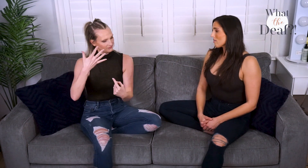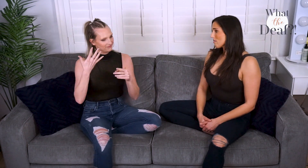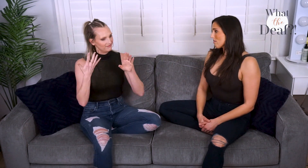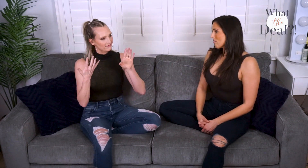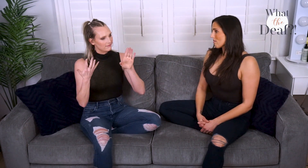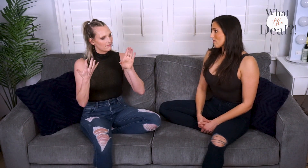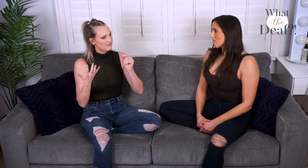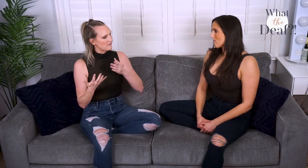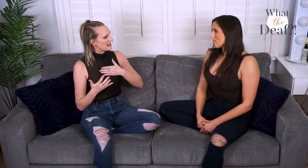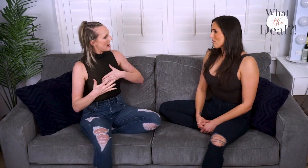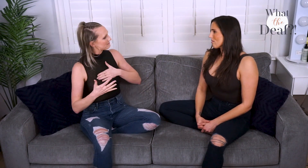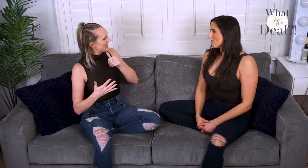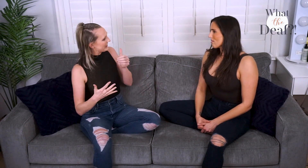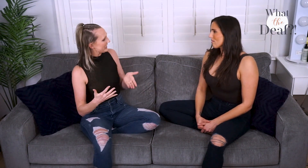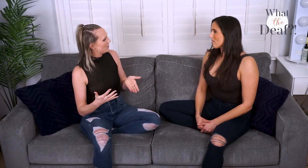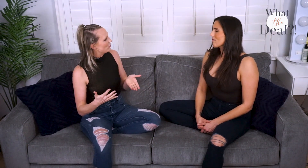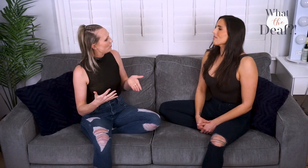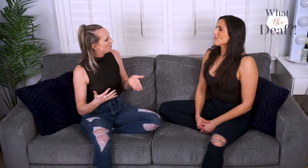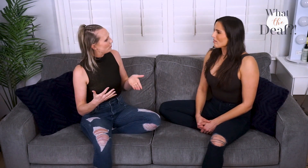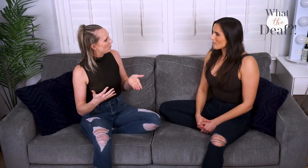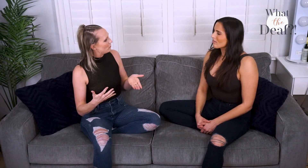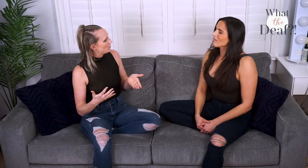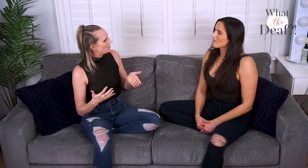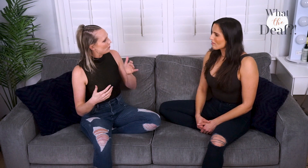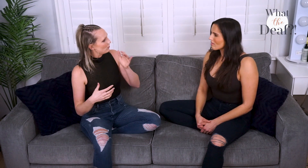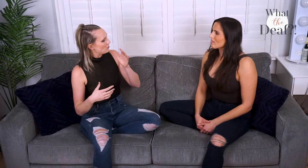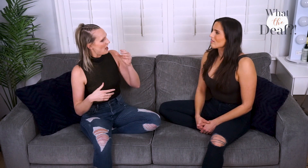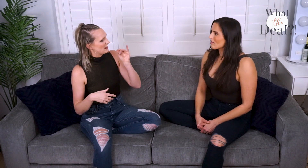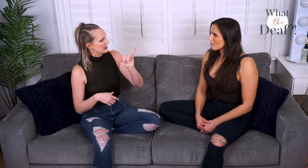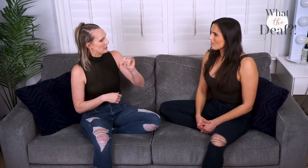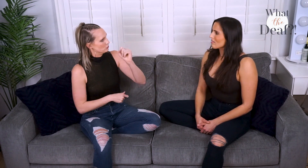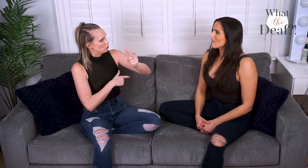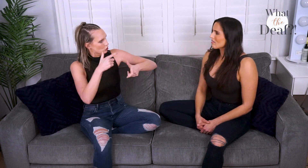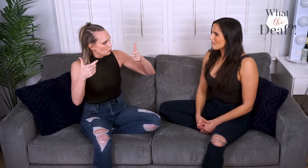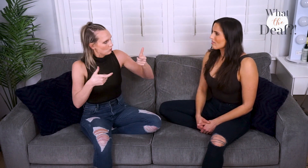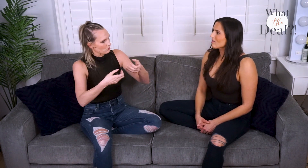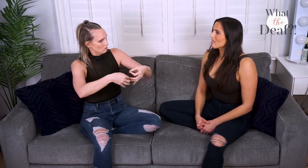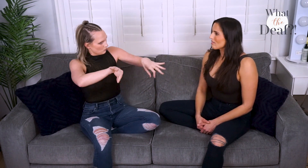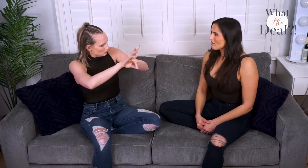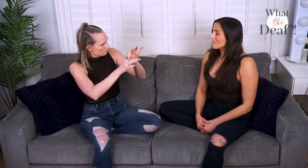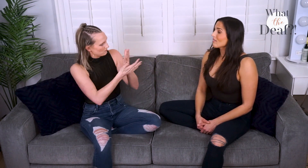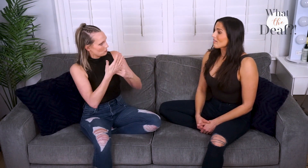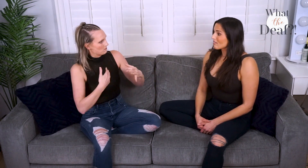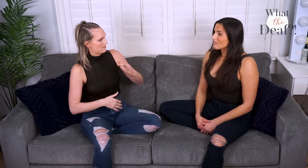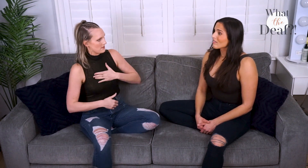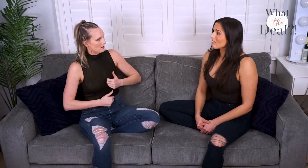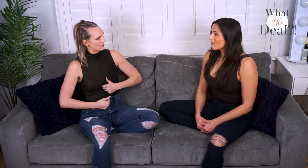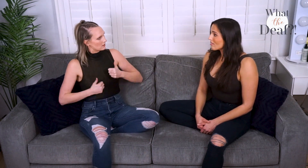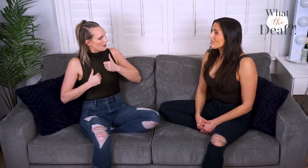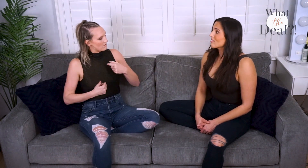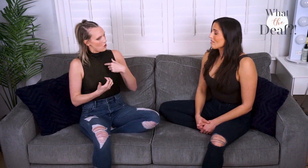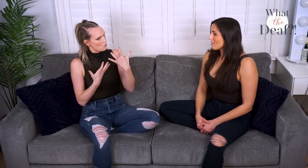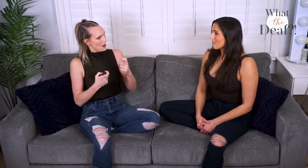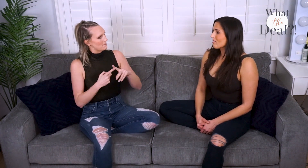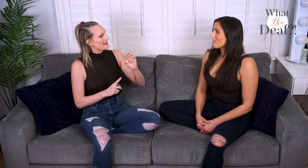I bought a house, but my happiness was not there, and that's a huge, important aspect of my life.